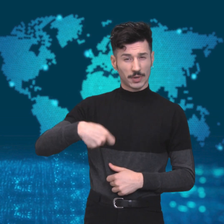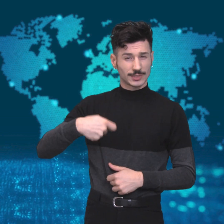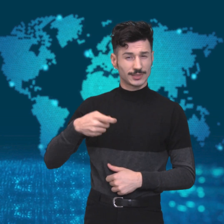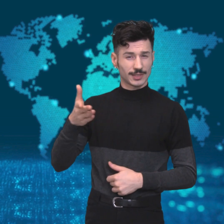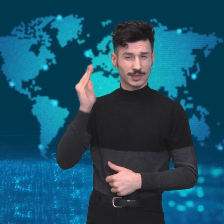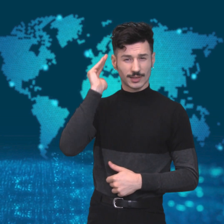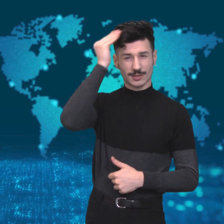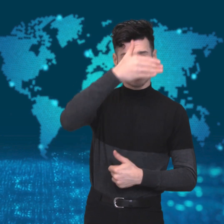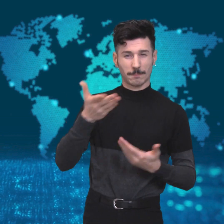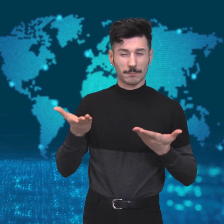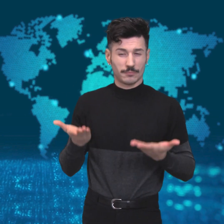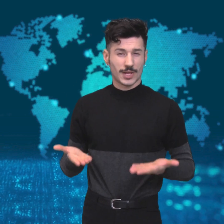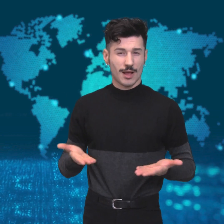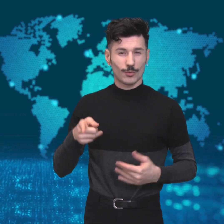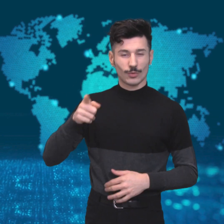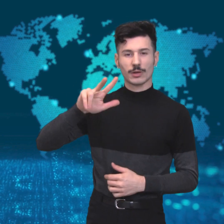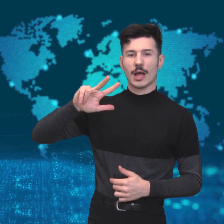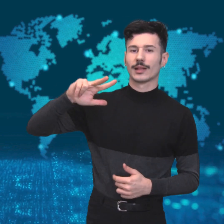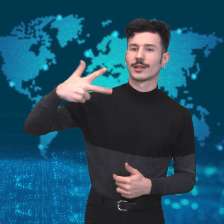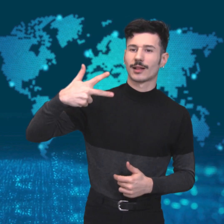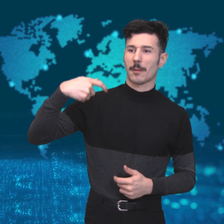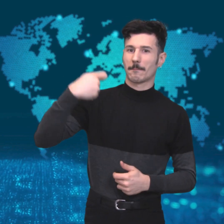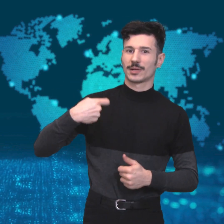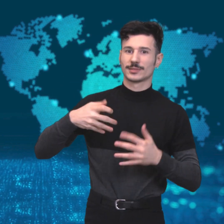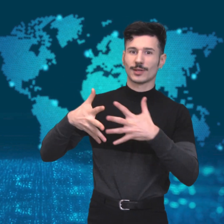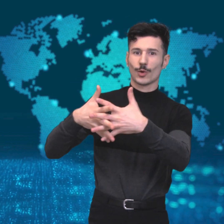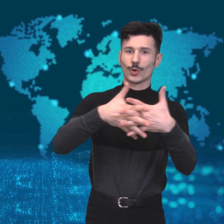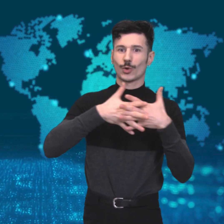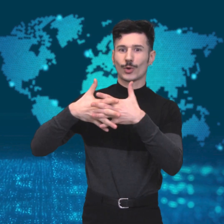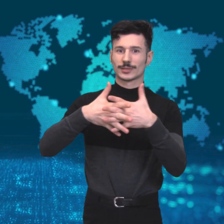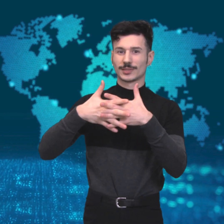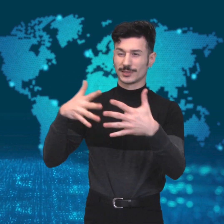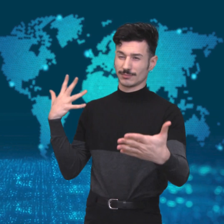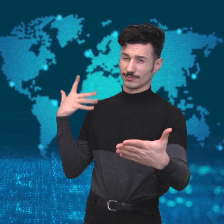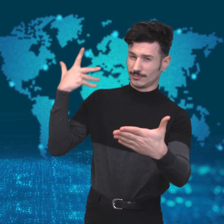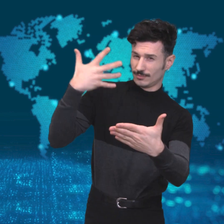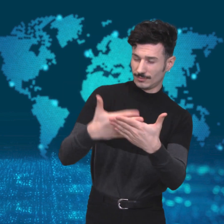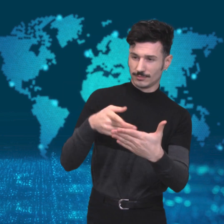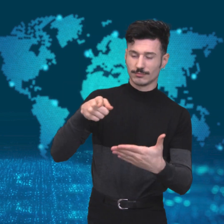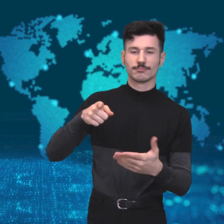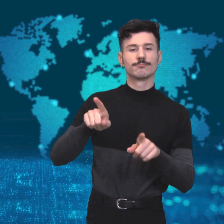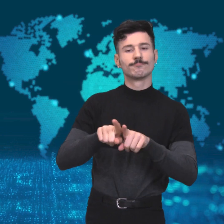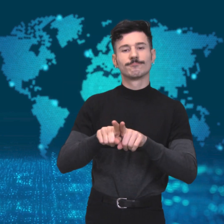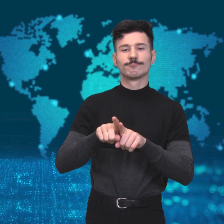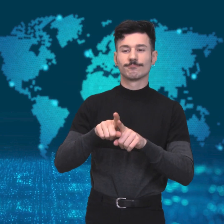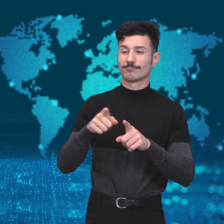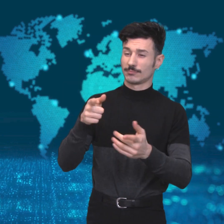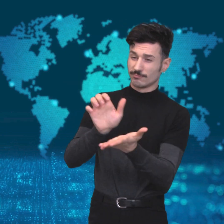President Trump has become the third president to be